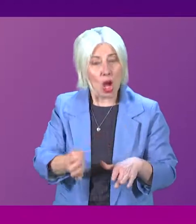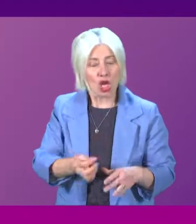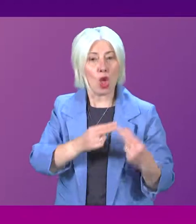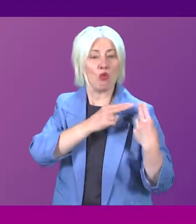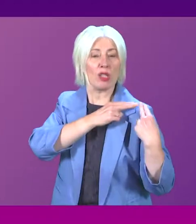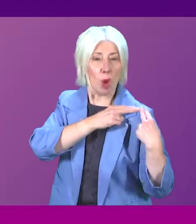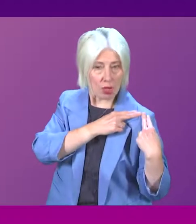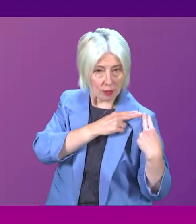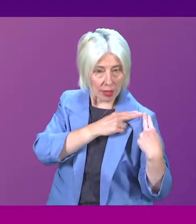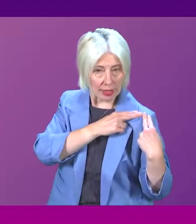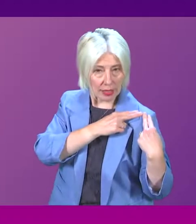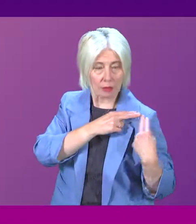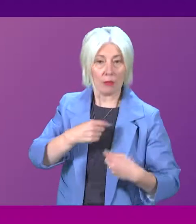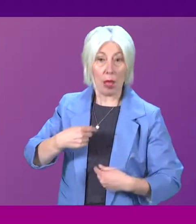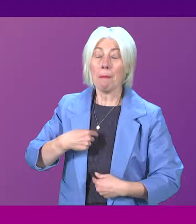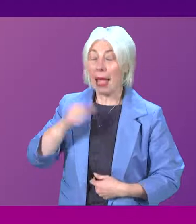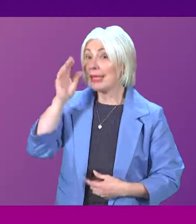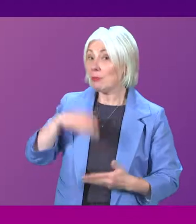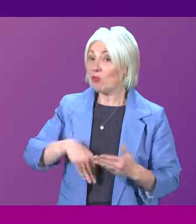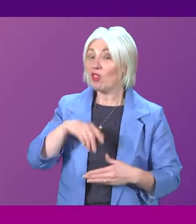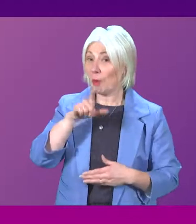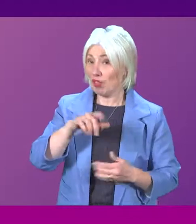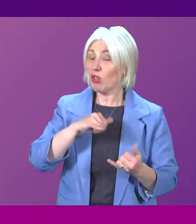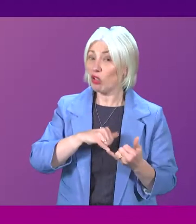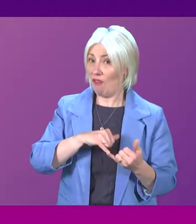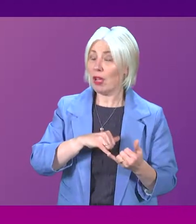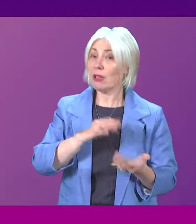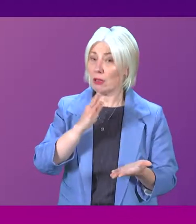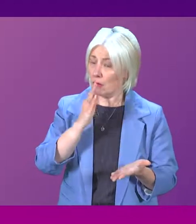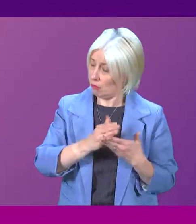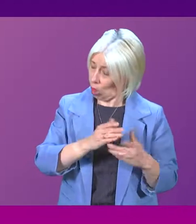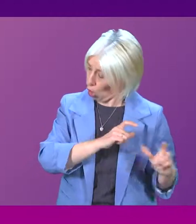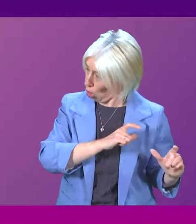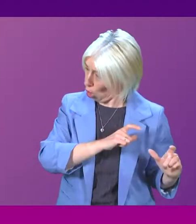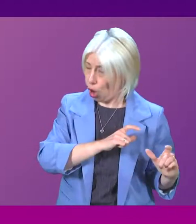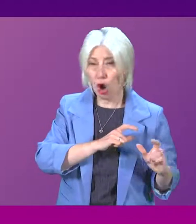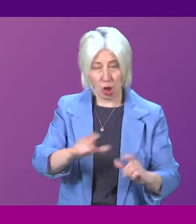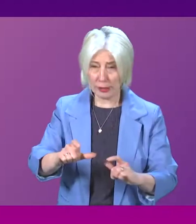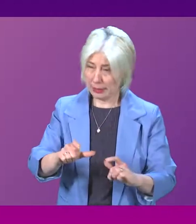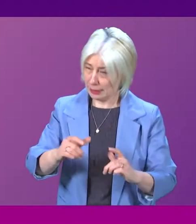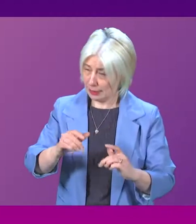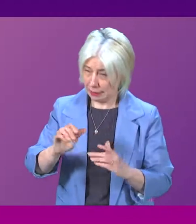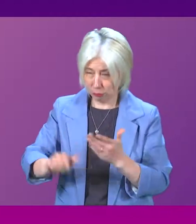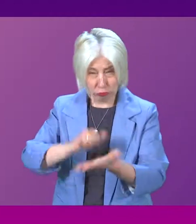which, in my experience of the civil service, is an absolutely consistently delivered proposition.